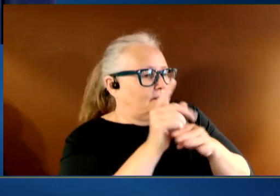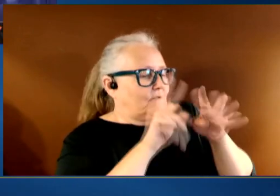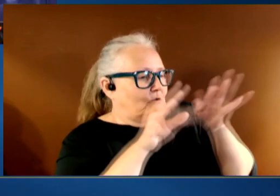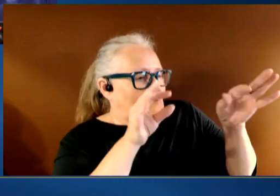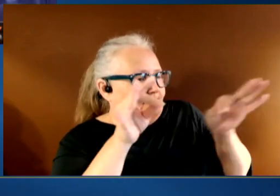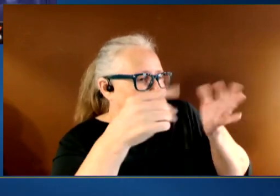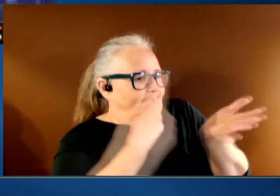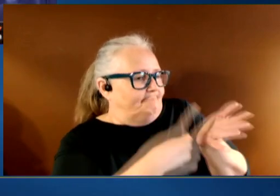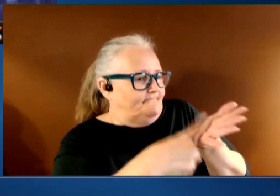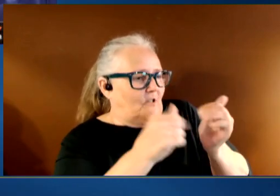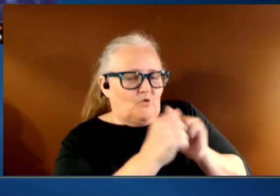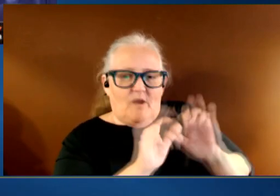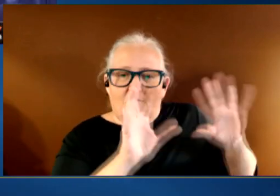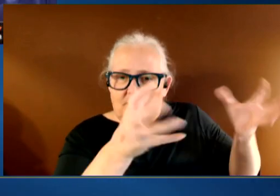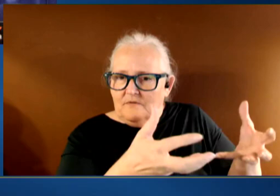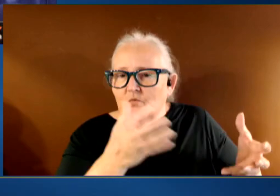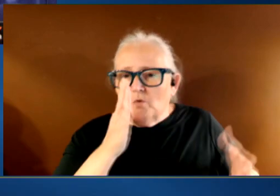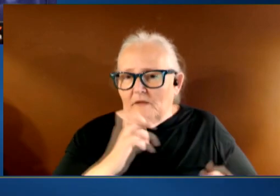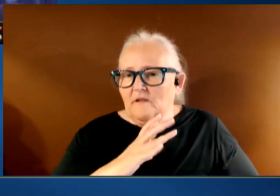Nicole Verdun: And I would just like to add,